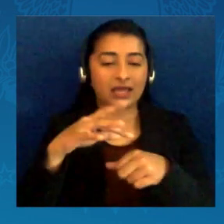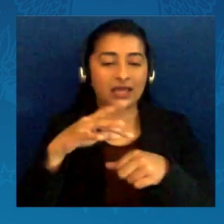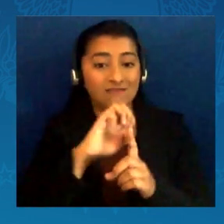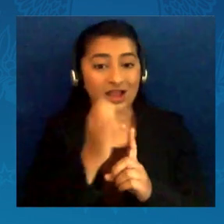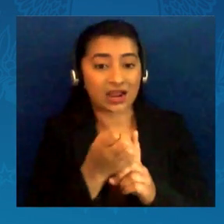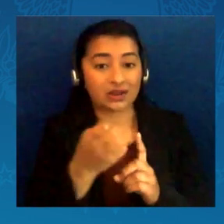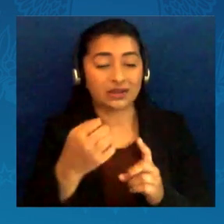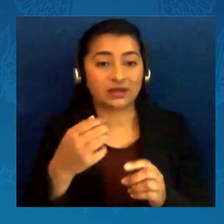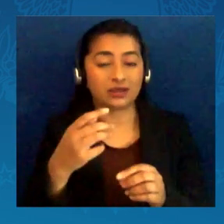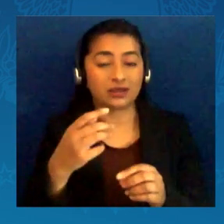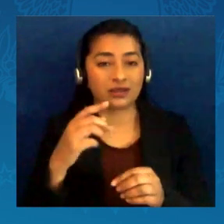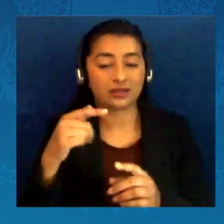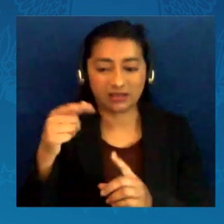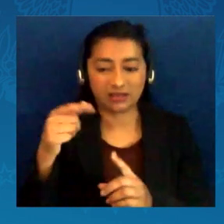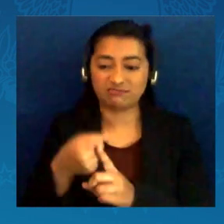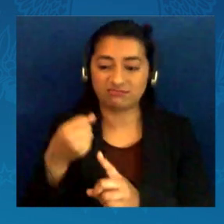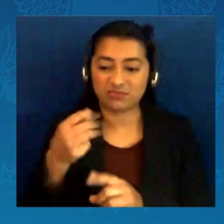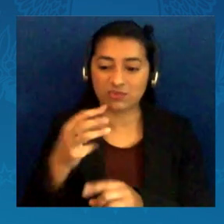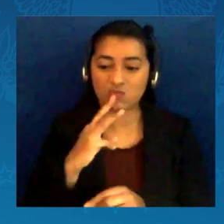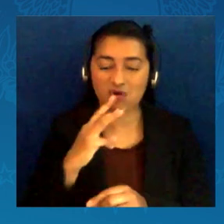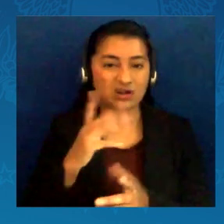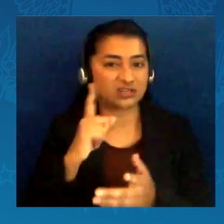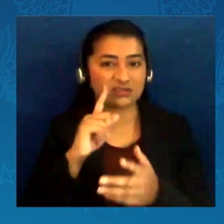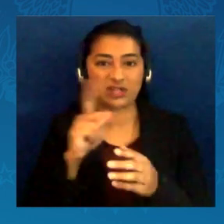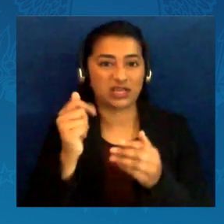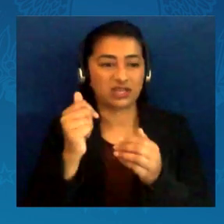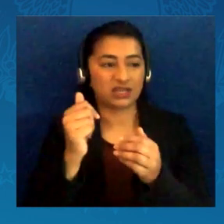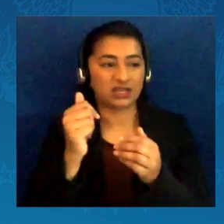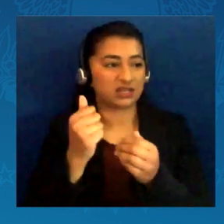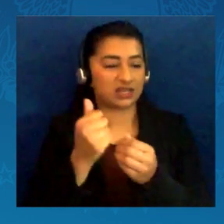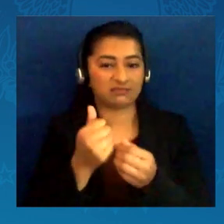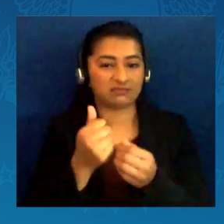It's everywhere, right? Absolutely, yeah. That's water soluble.